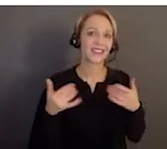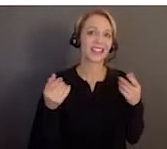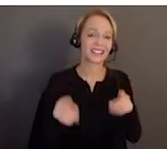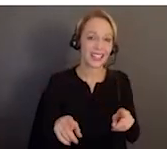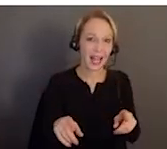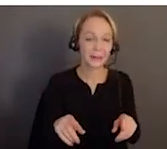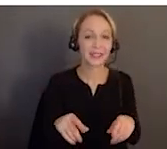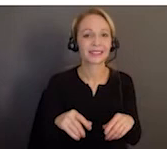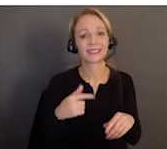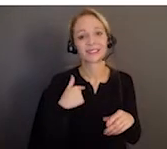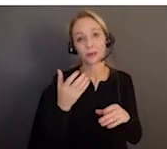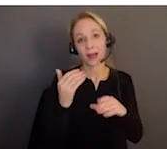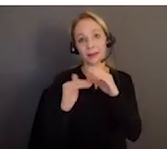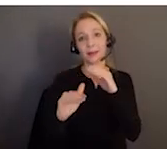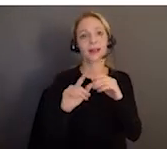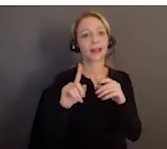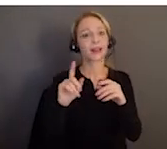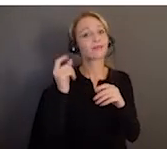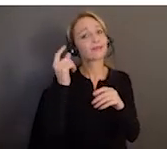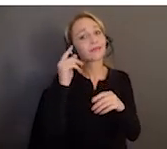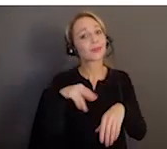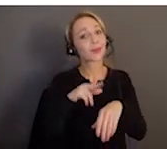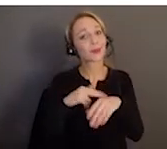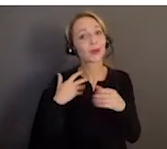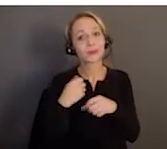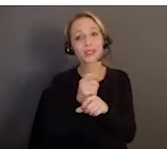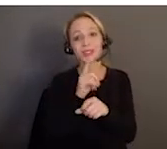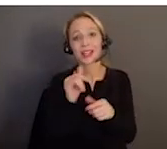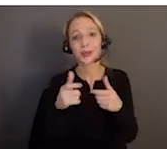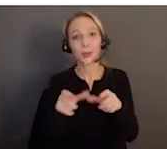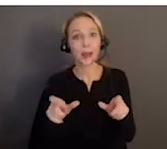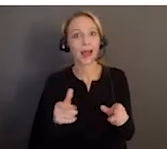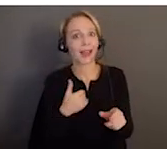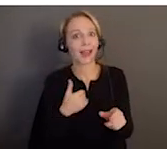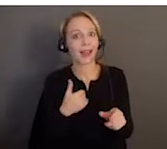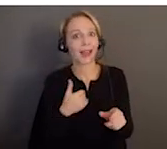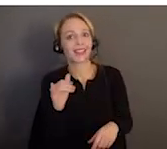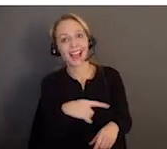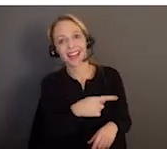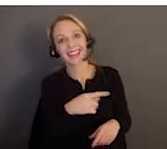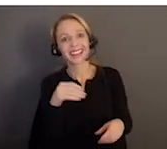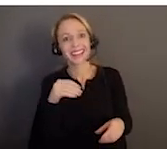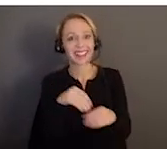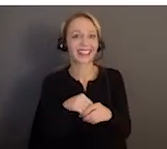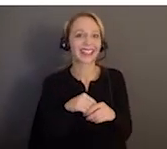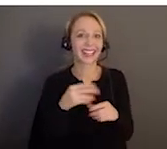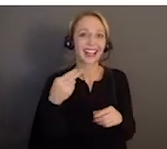WE WANT TO SEND AN E-MAIL BUT WE WANT TO BE SURE THAT